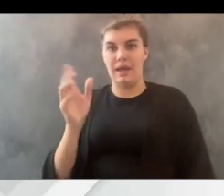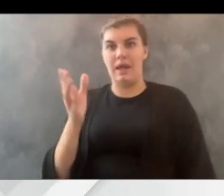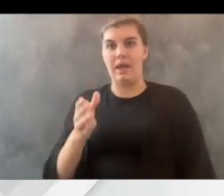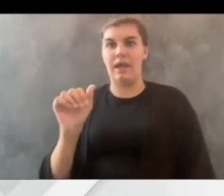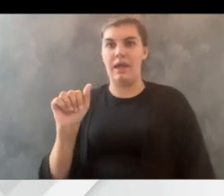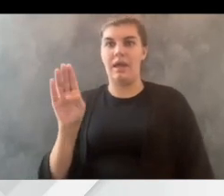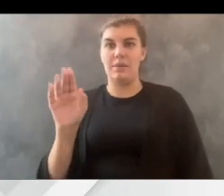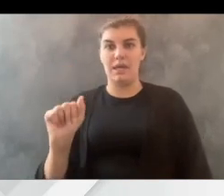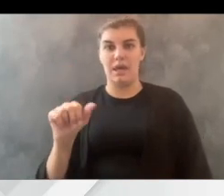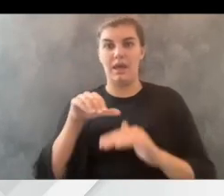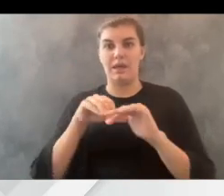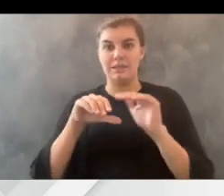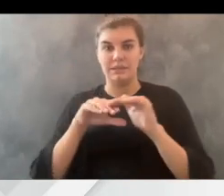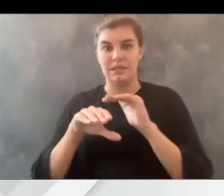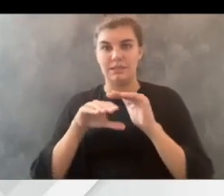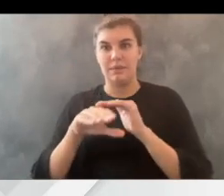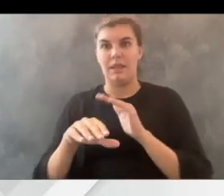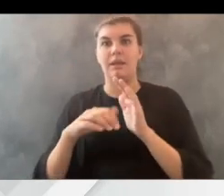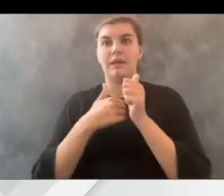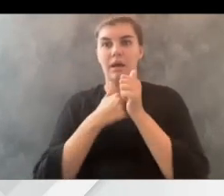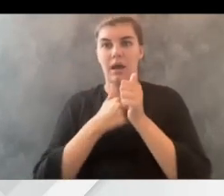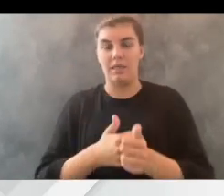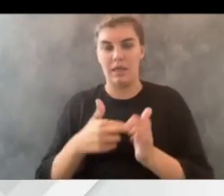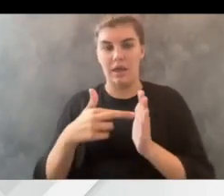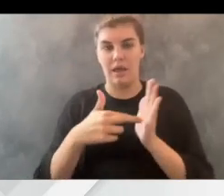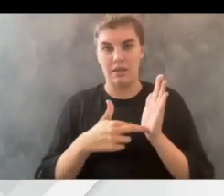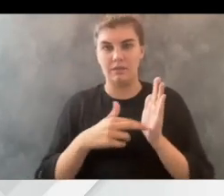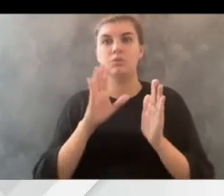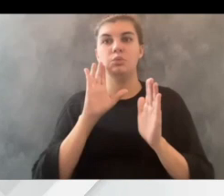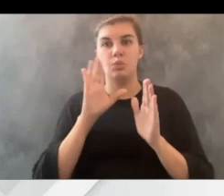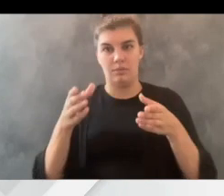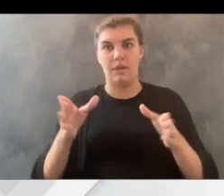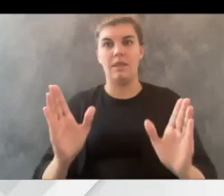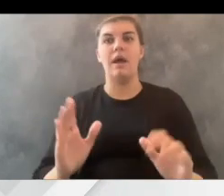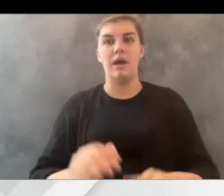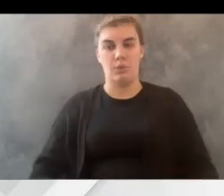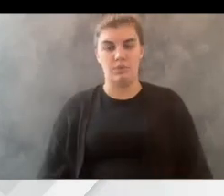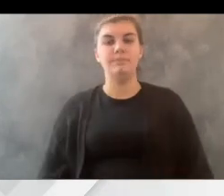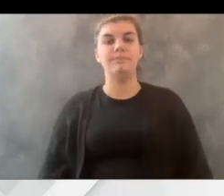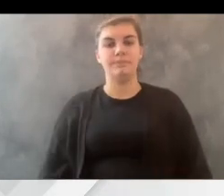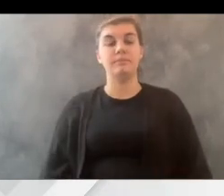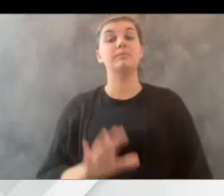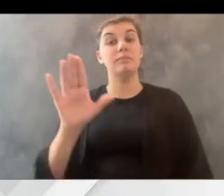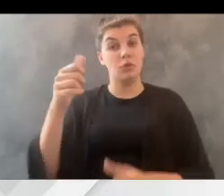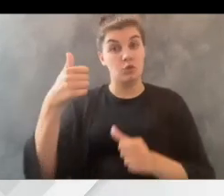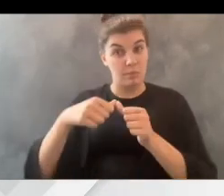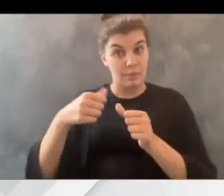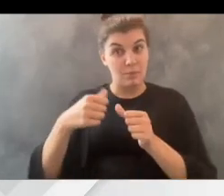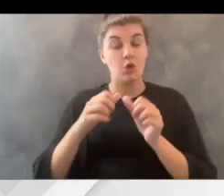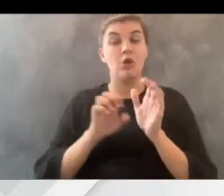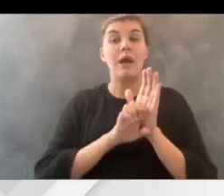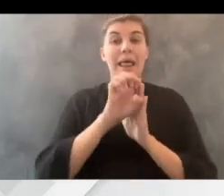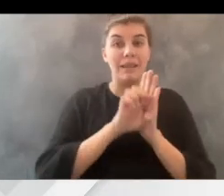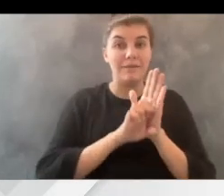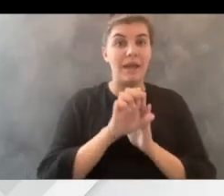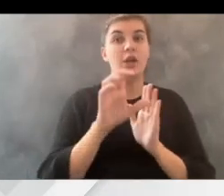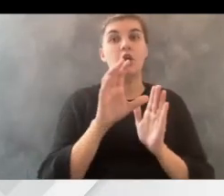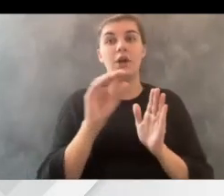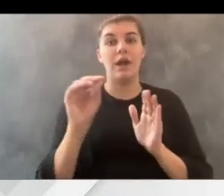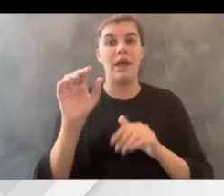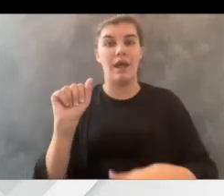ABA Accessibility Guidelines is permitted. Keep in mind that elevators and LULAs must